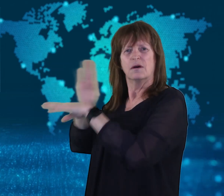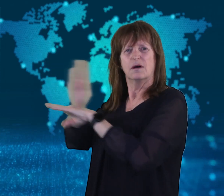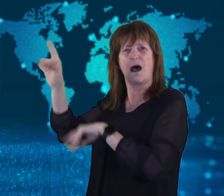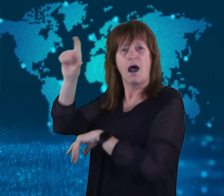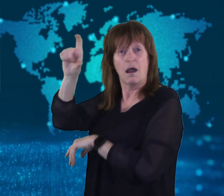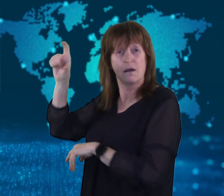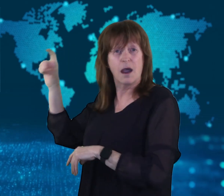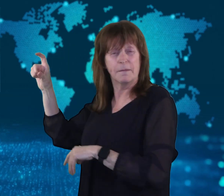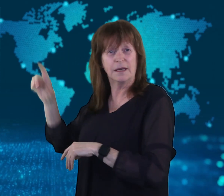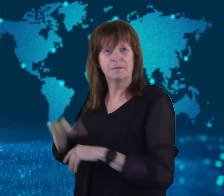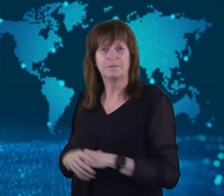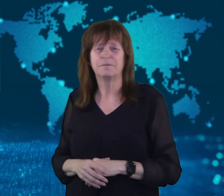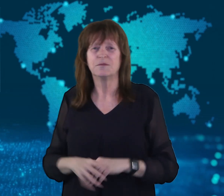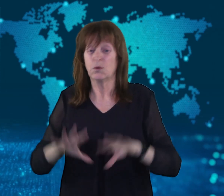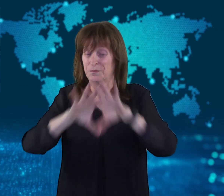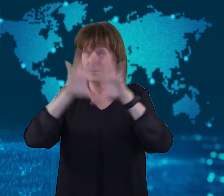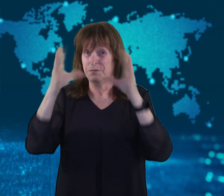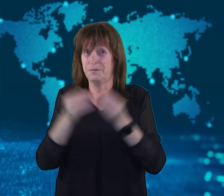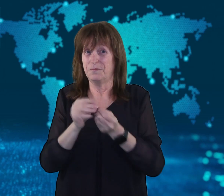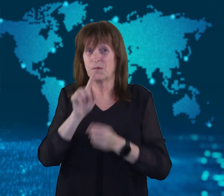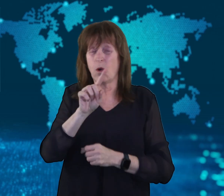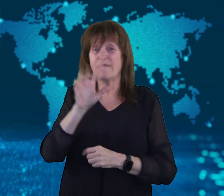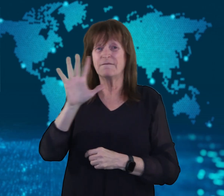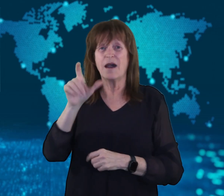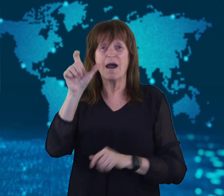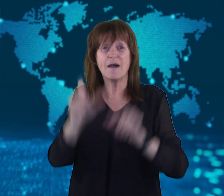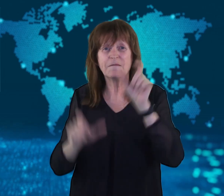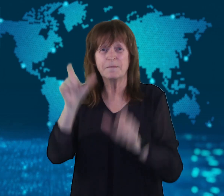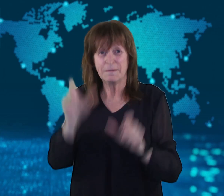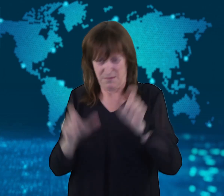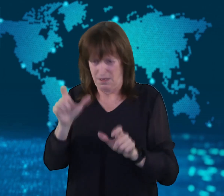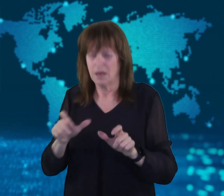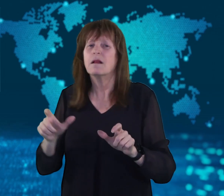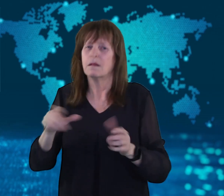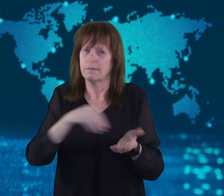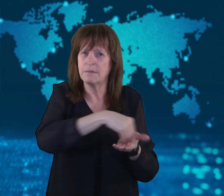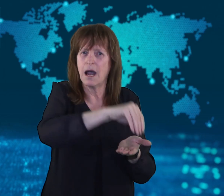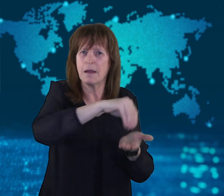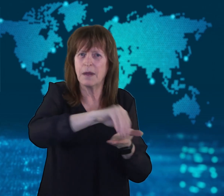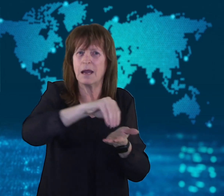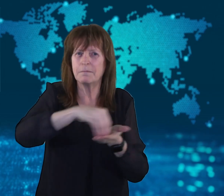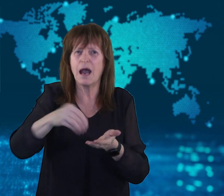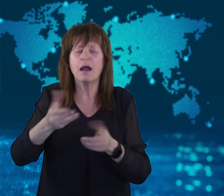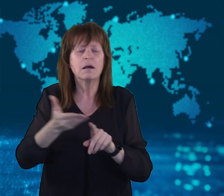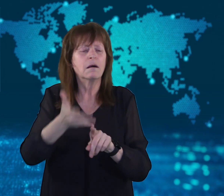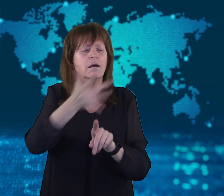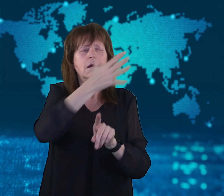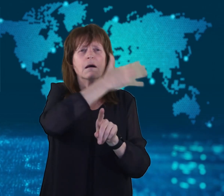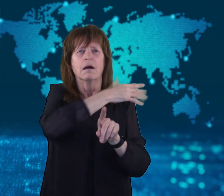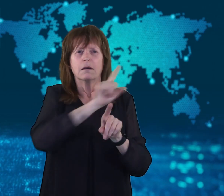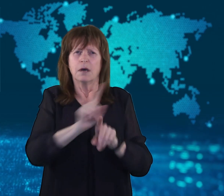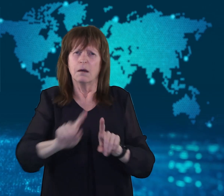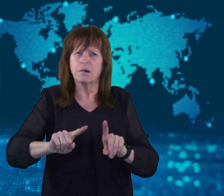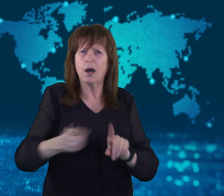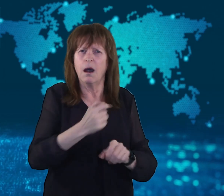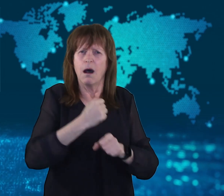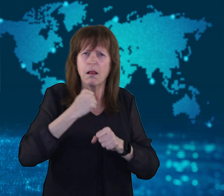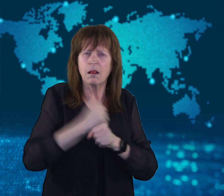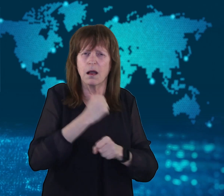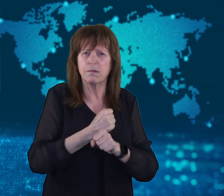In total, 15 people will be compensated for their forced labor